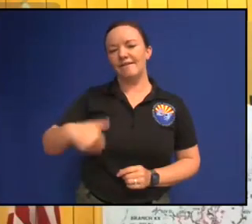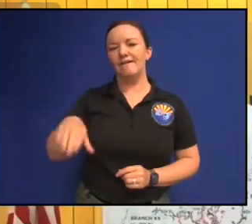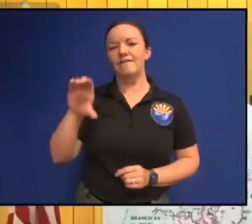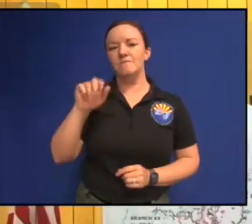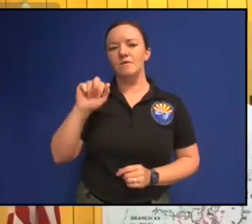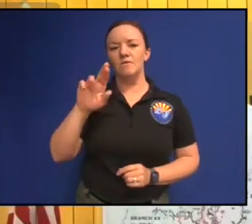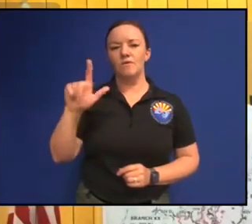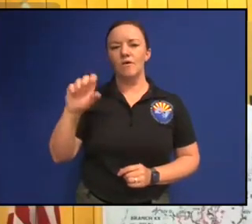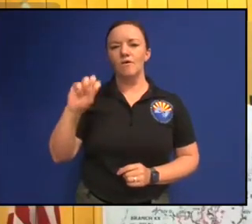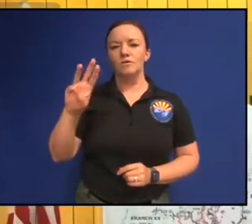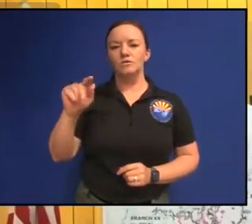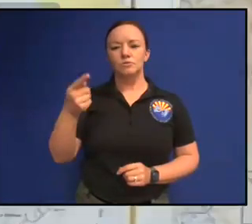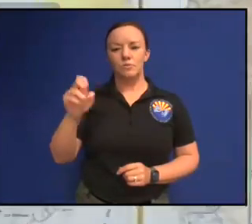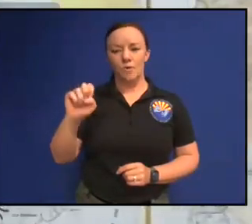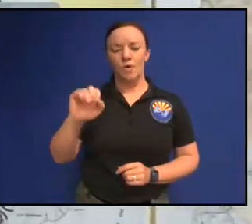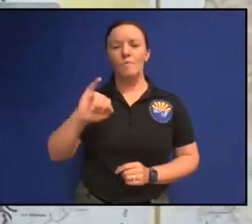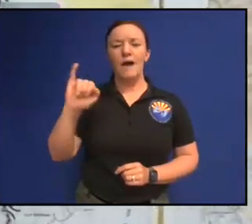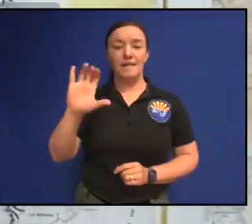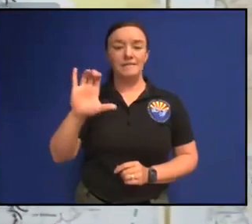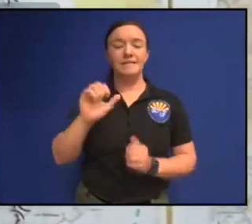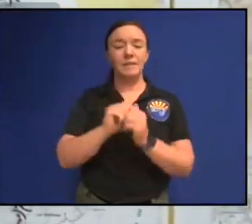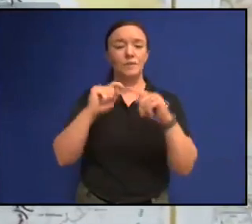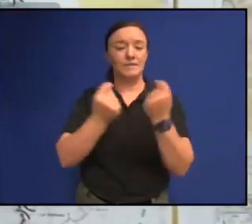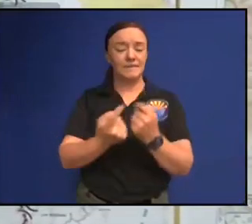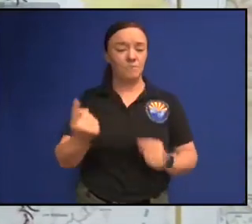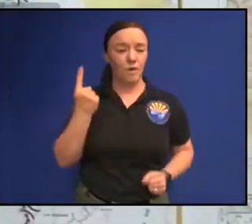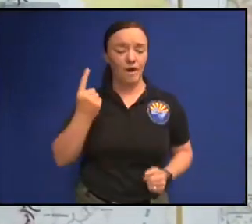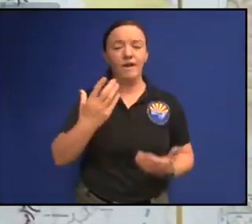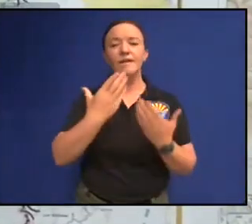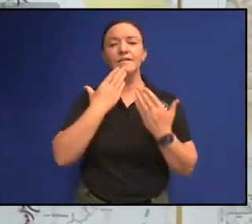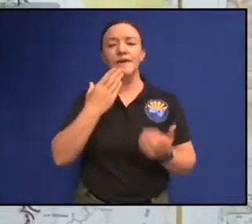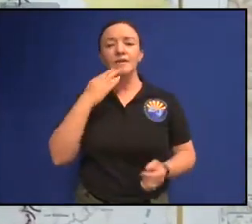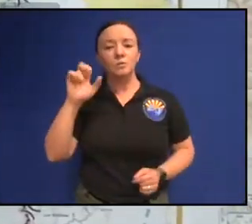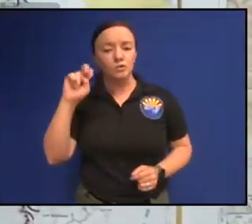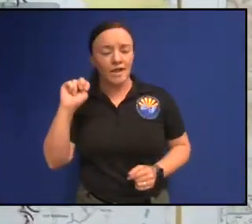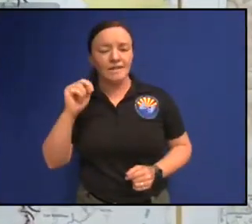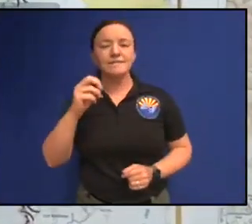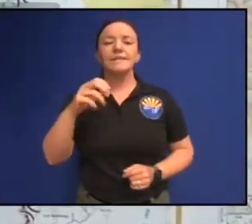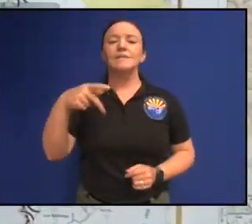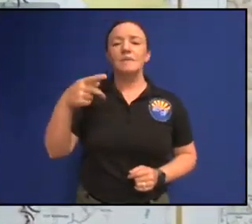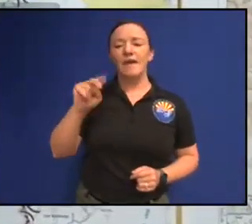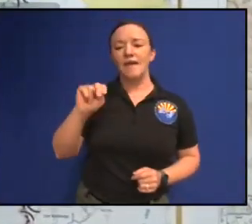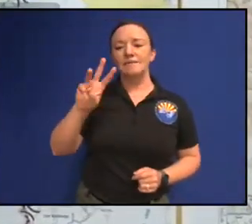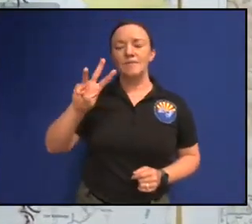THANKS TO JASON AND THE REST OF PNW TEAM 2, IT'S AMAZING TO SEE HOW MUCH WORK CAN GET ACCOMPLISHED IN